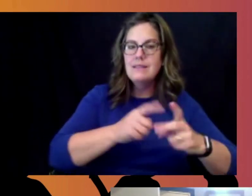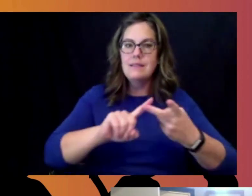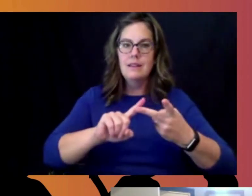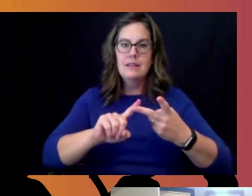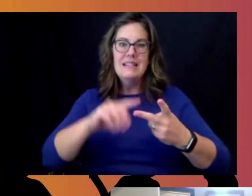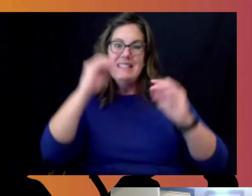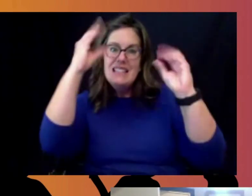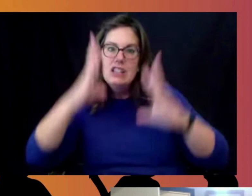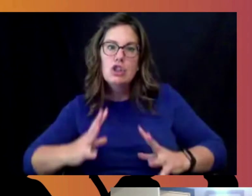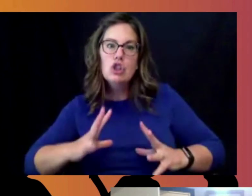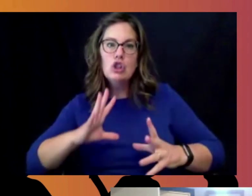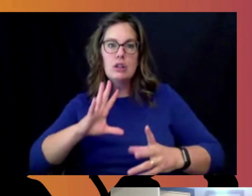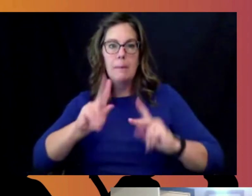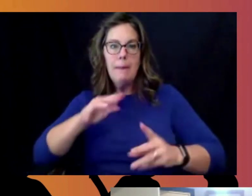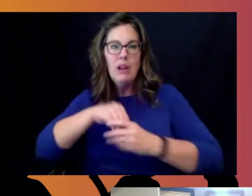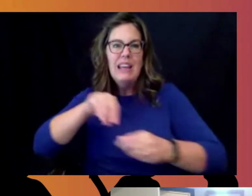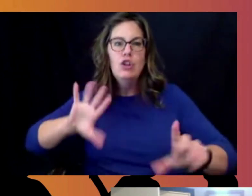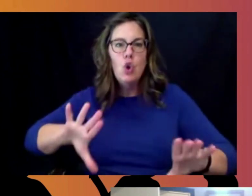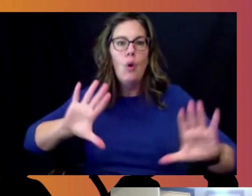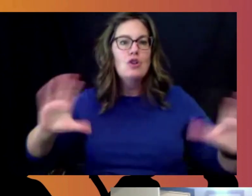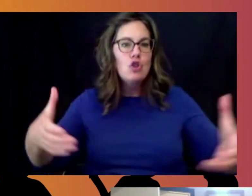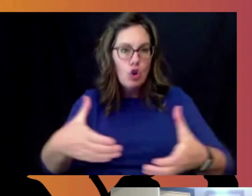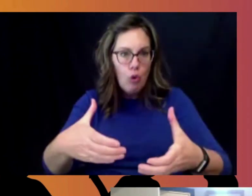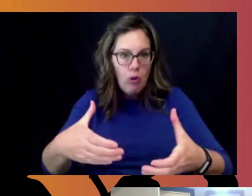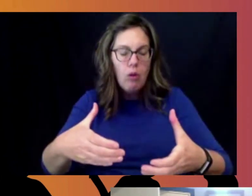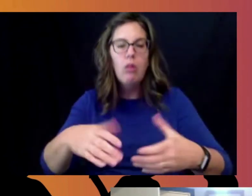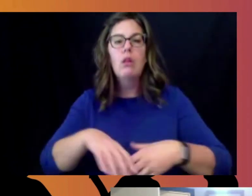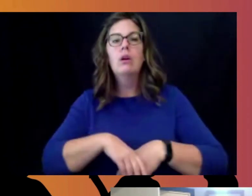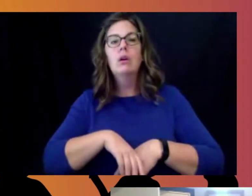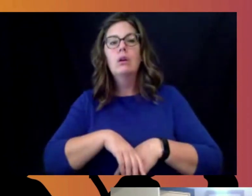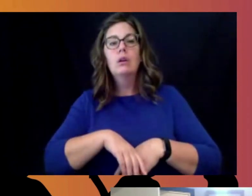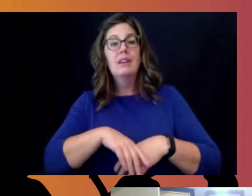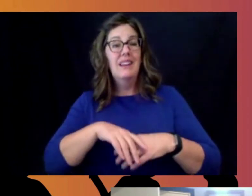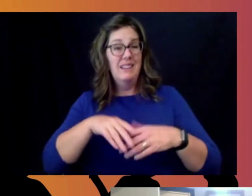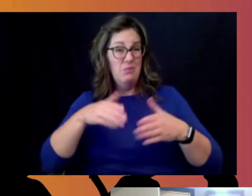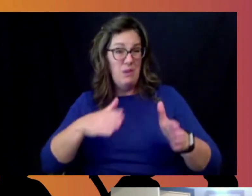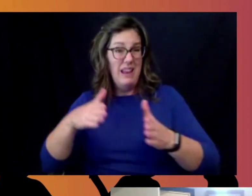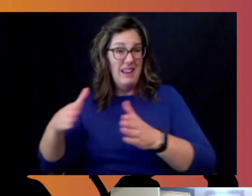um in ways that haven't been done historically you know complimenting the things that people